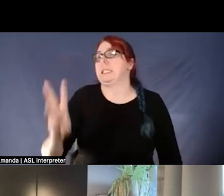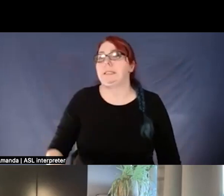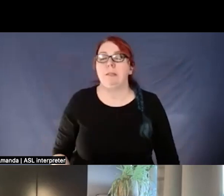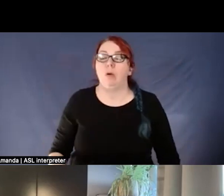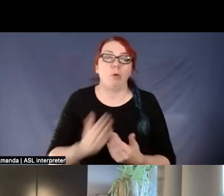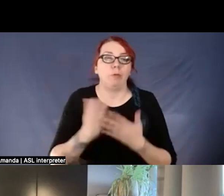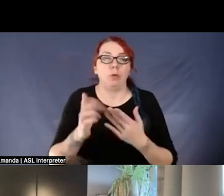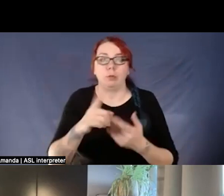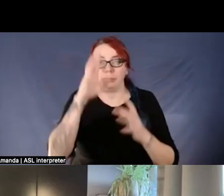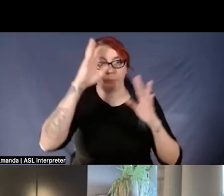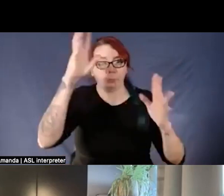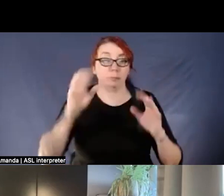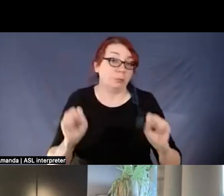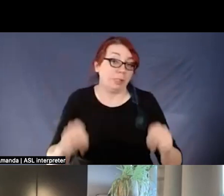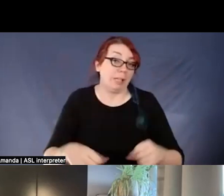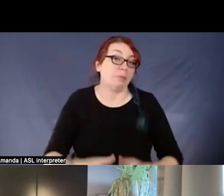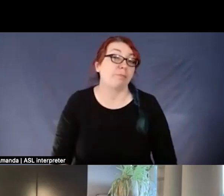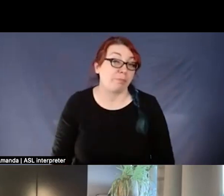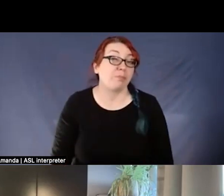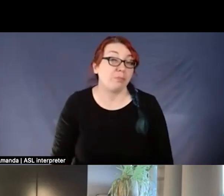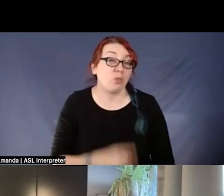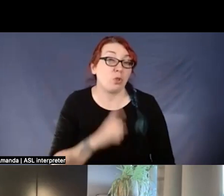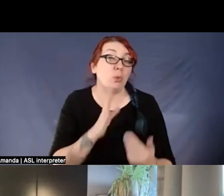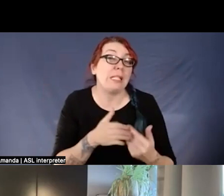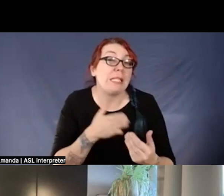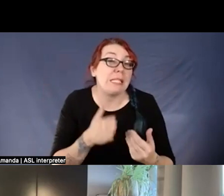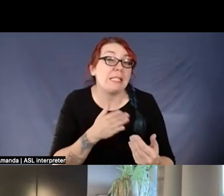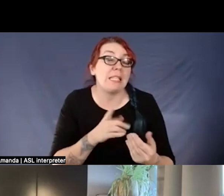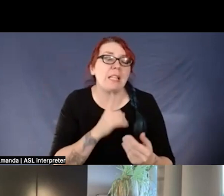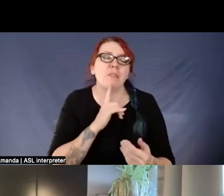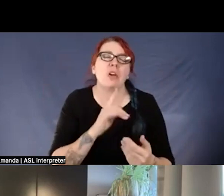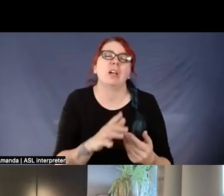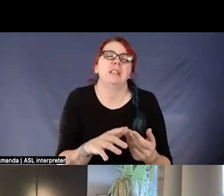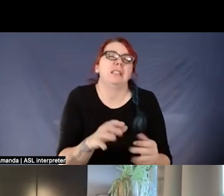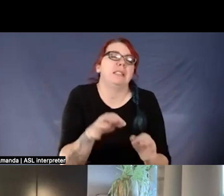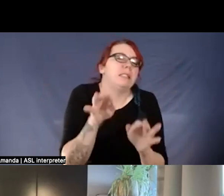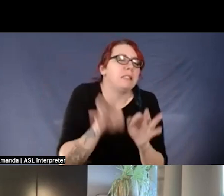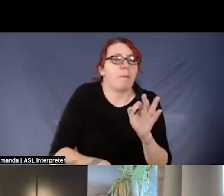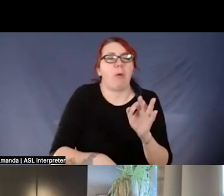very easy. I hope you love this one. It's super low tech and it just works, which is my favourite.